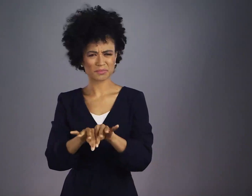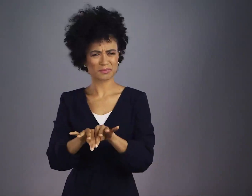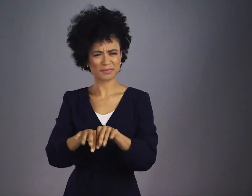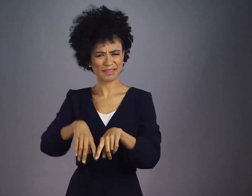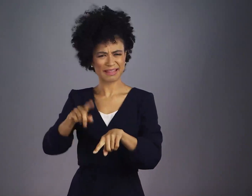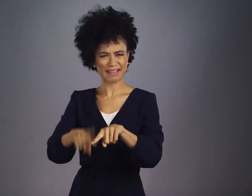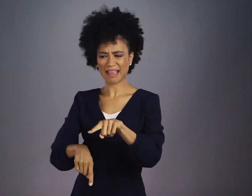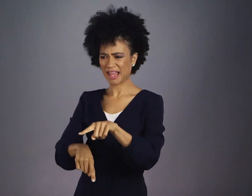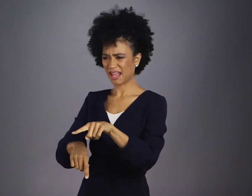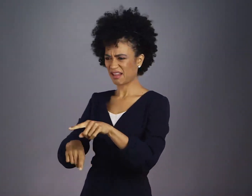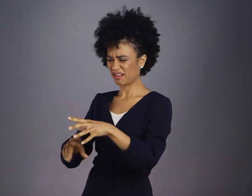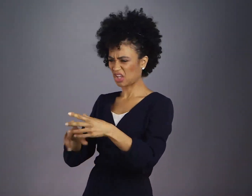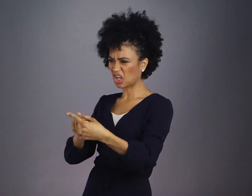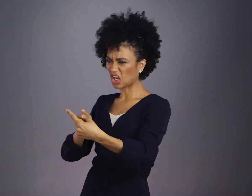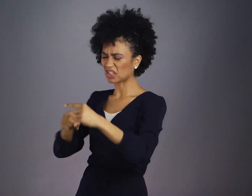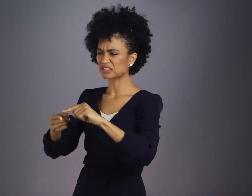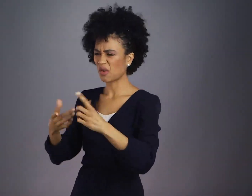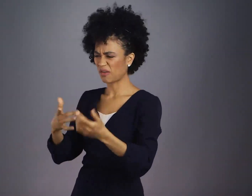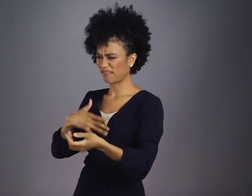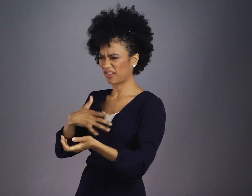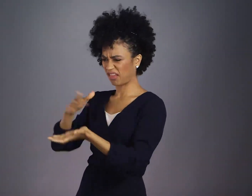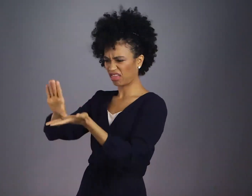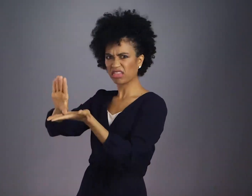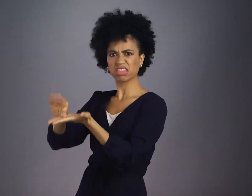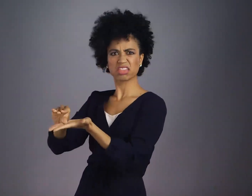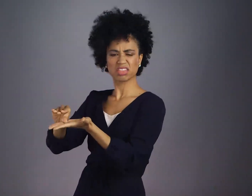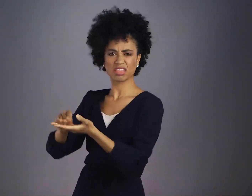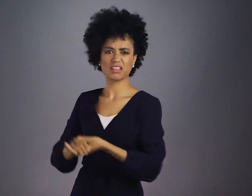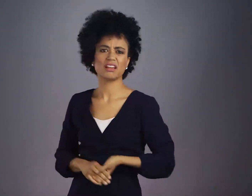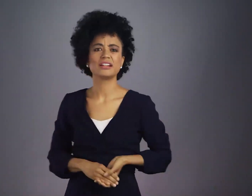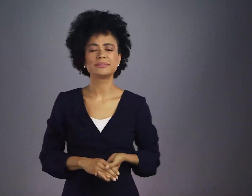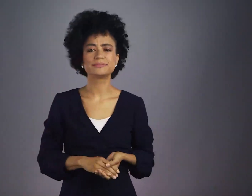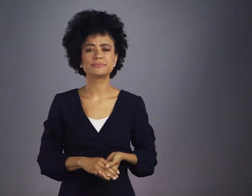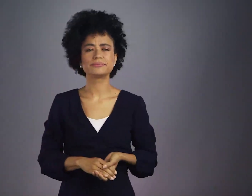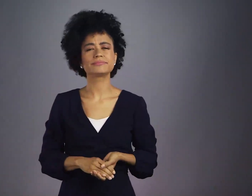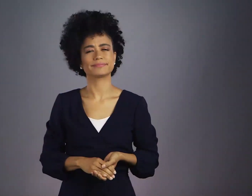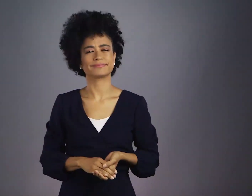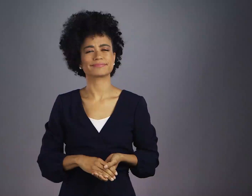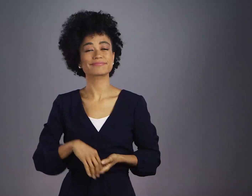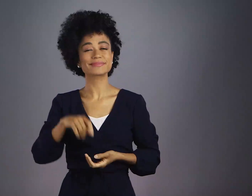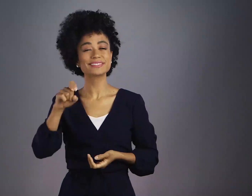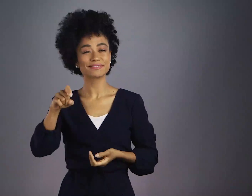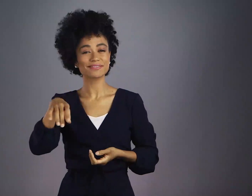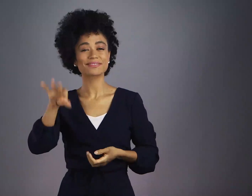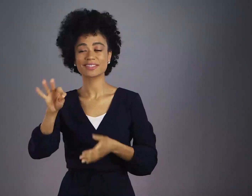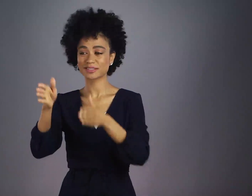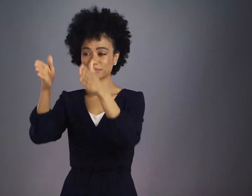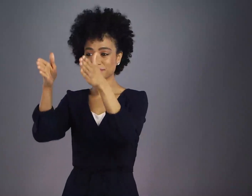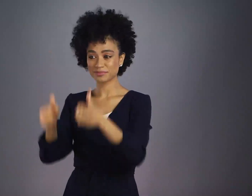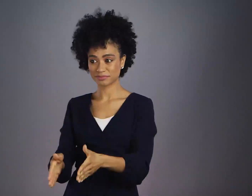Such parts of our story we tell to someone who will understand, yet be unaffected.